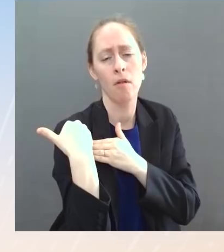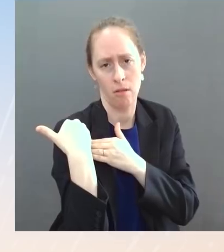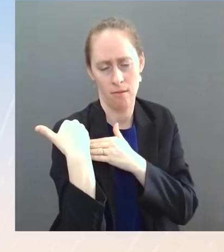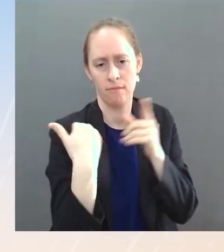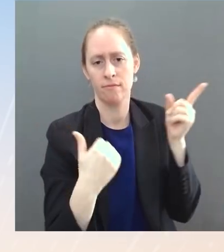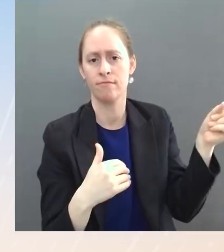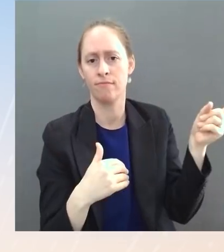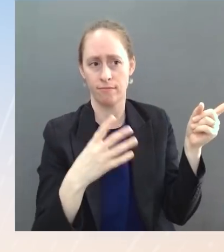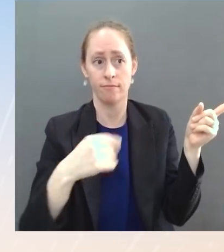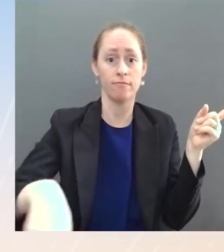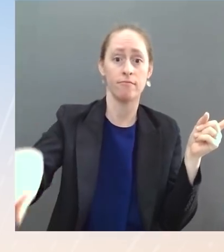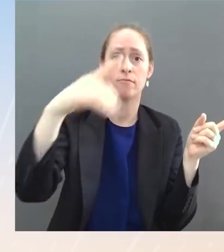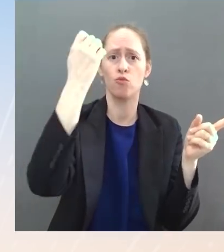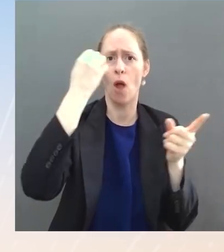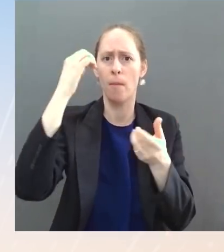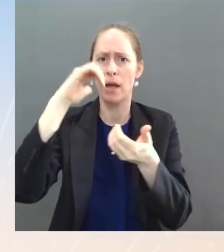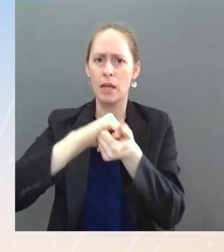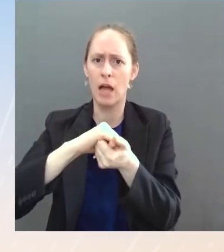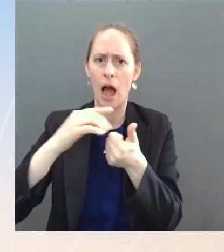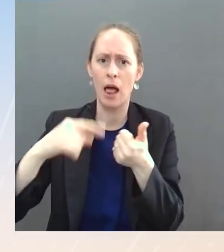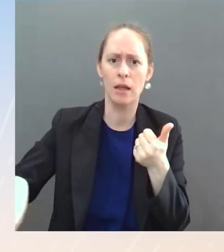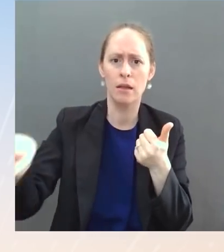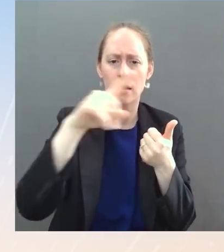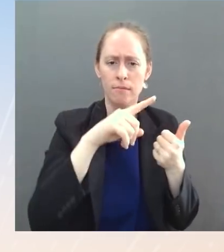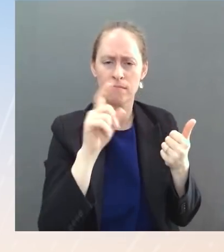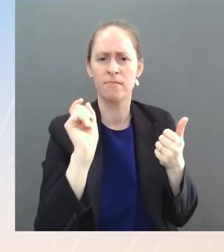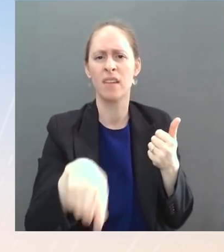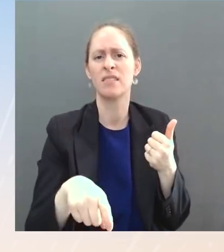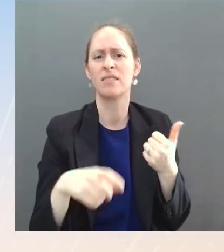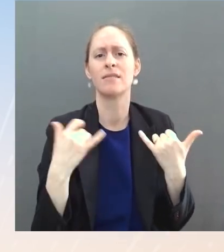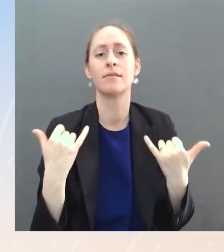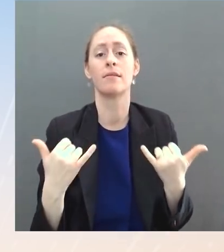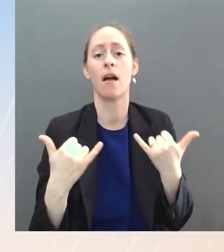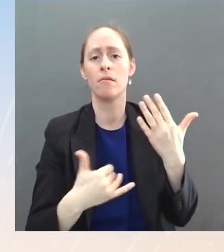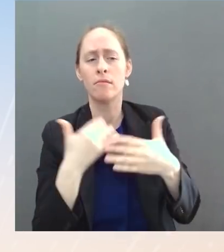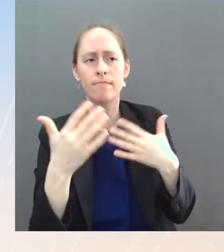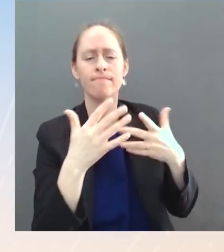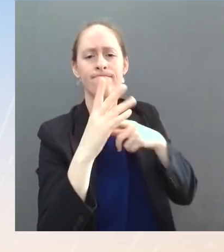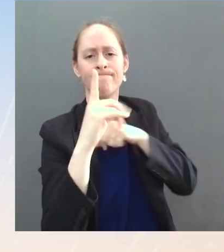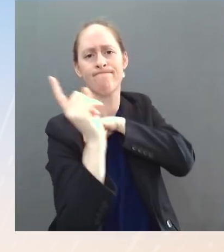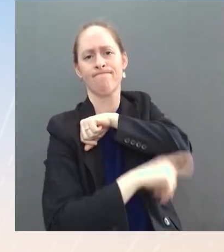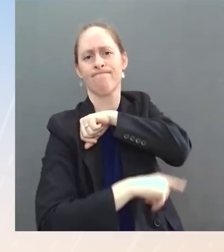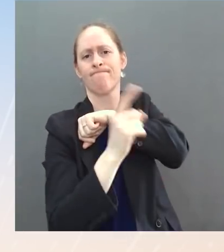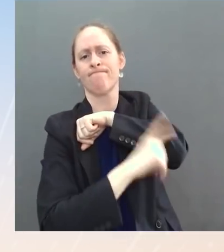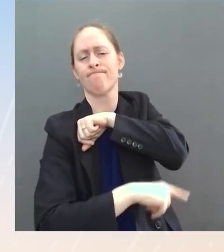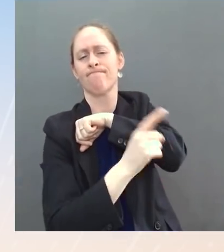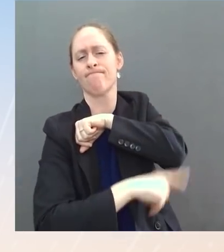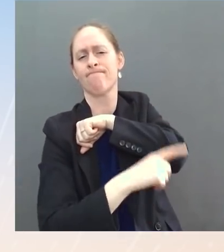and raise the cost on Putin and on Russia. Today, I'd like to take a step back and talk about where we are